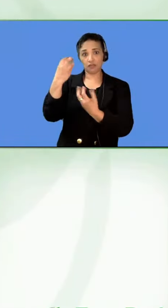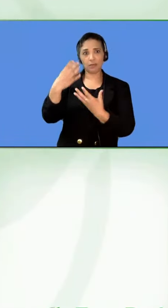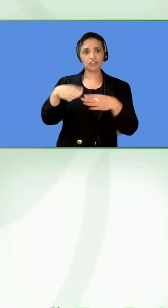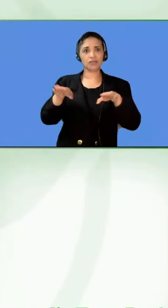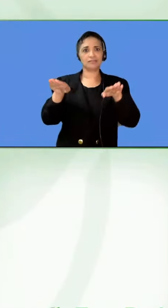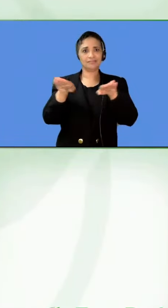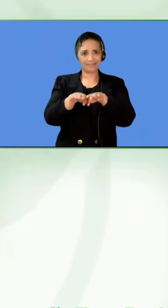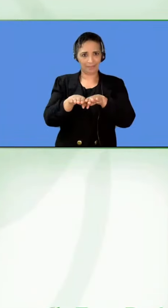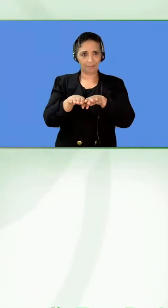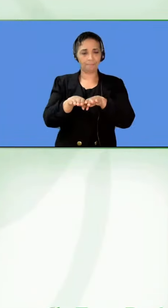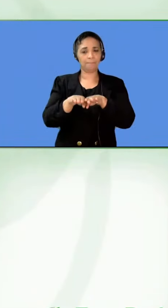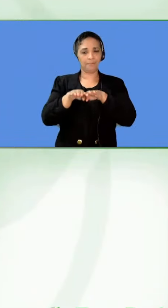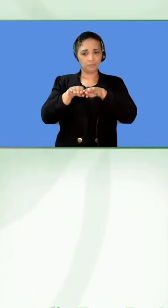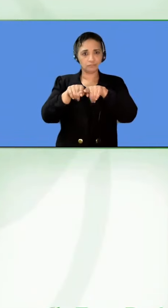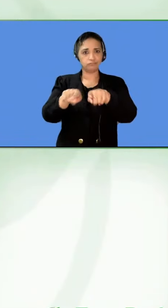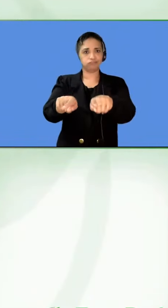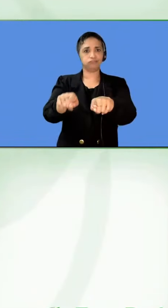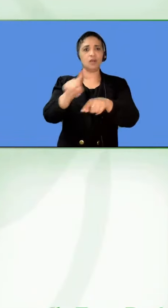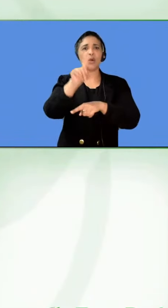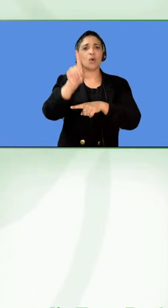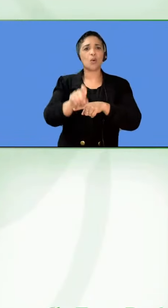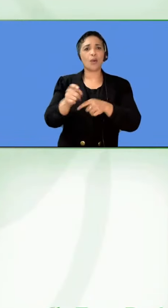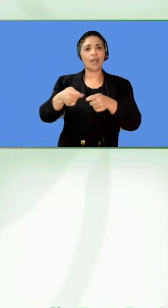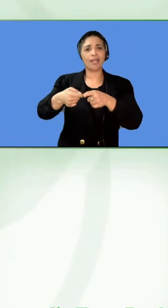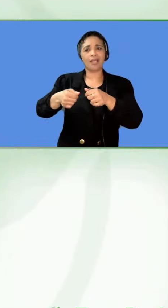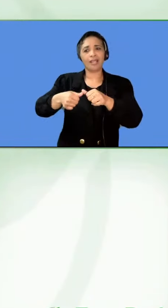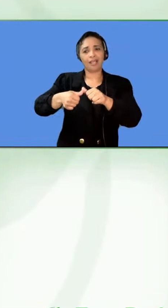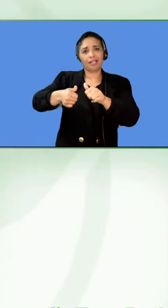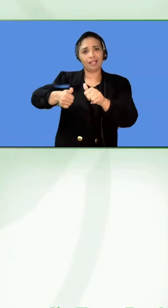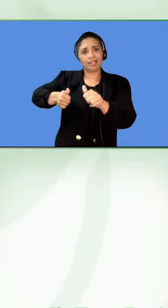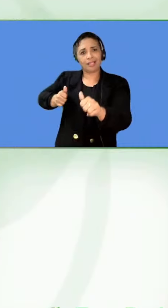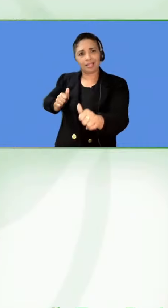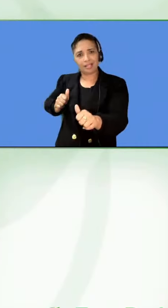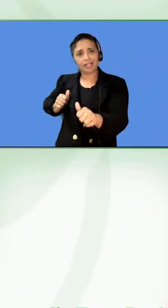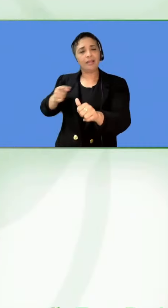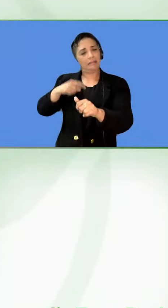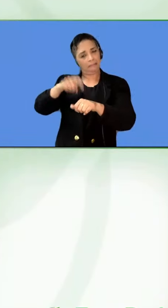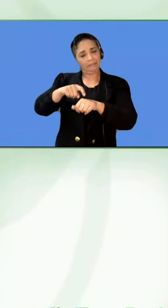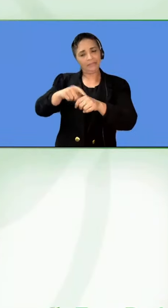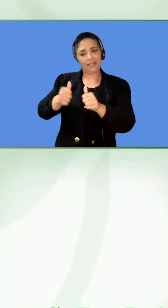Sometimes they don't how to make it accessible.